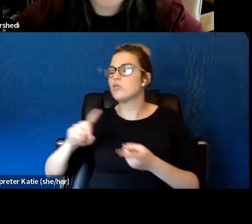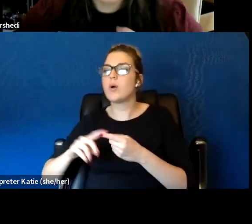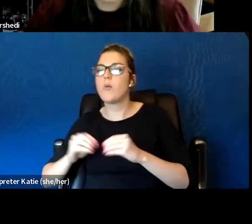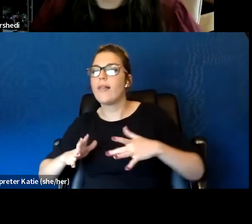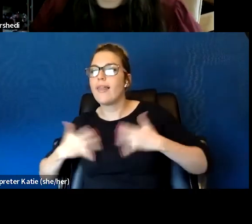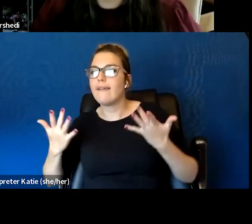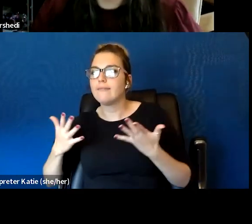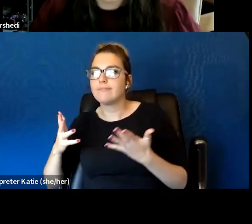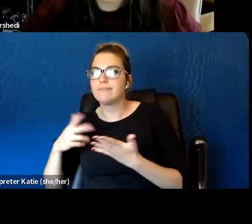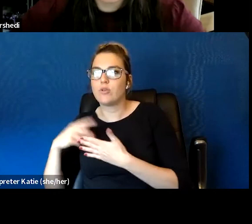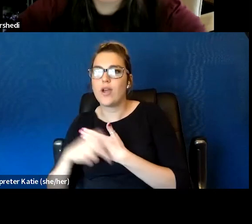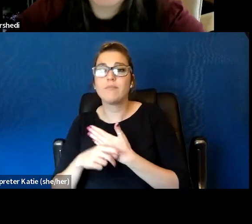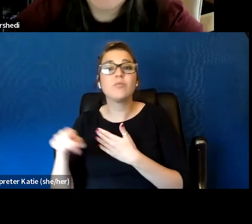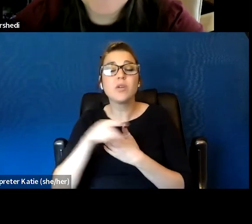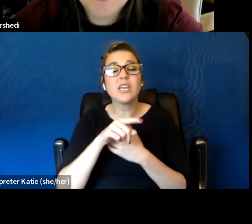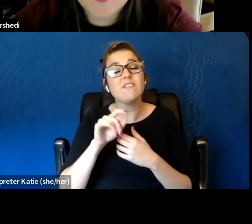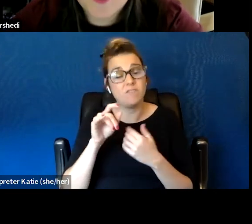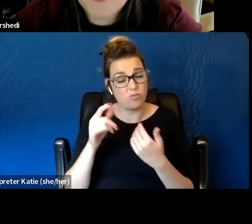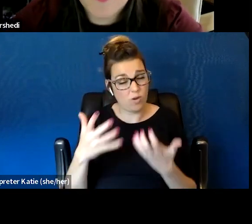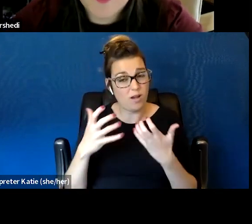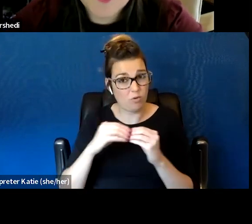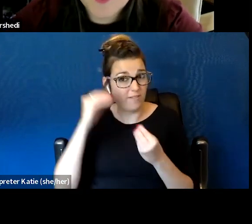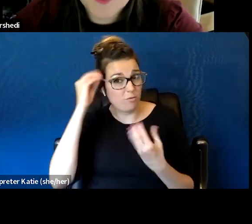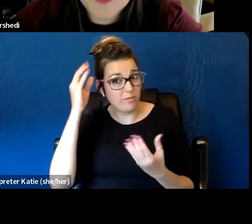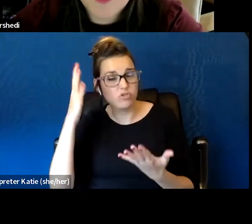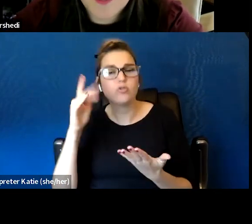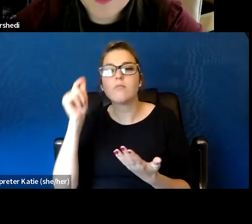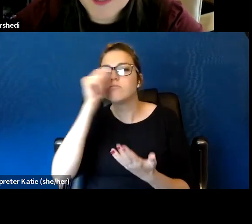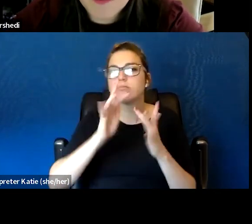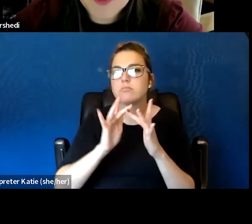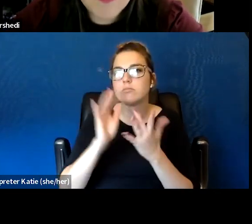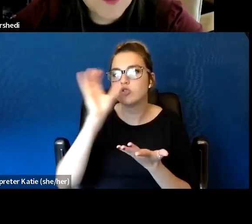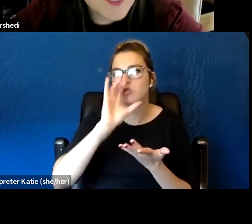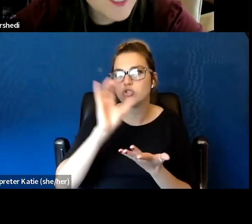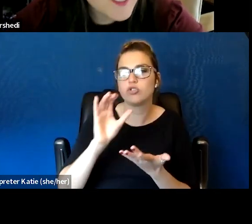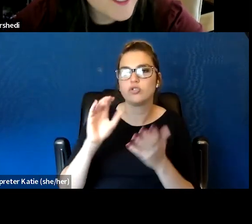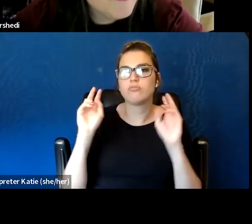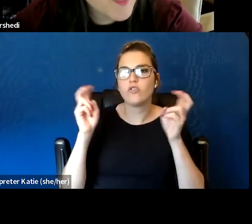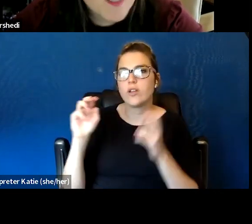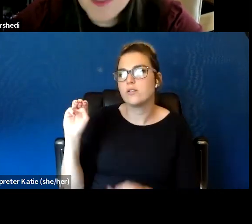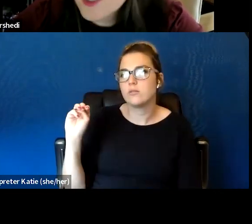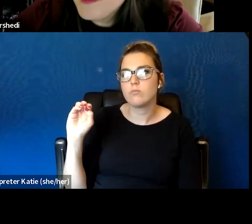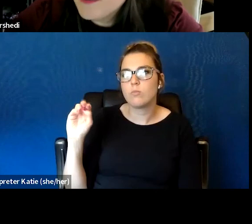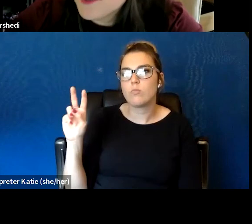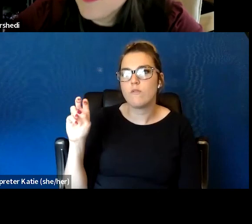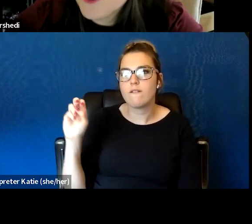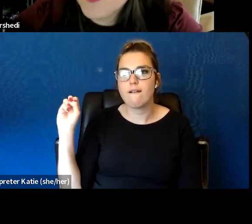like Googling the phrase, Move On programs is a good way. You can find lots of resources and some examples of those. But the other piece I would just mention,